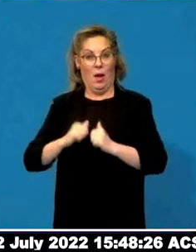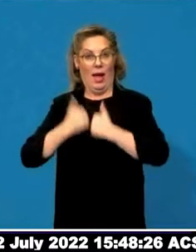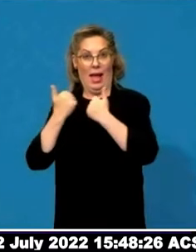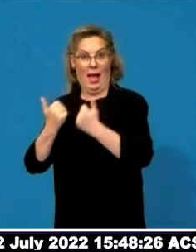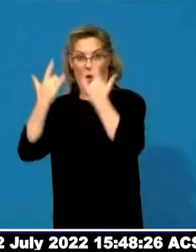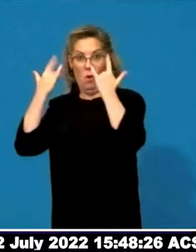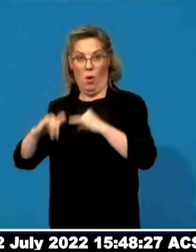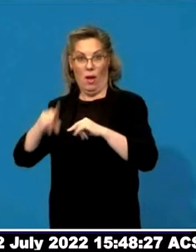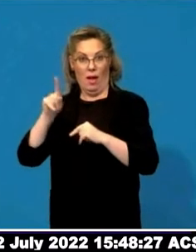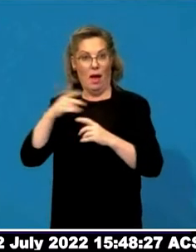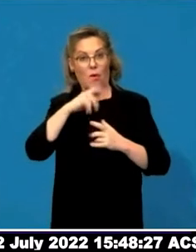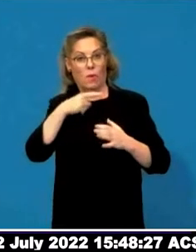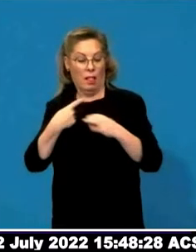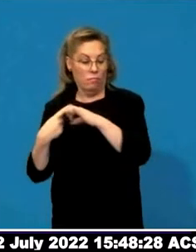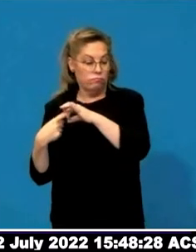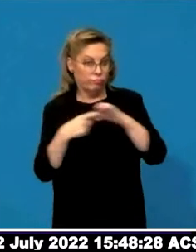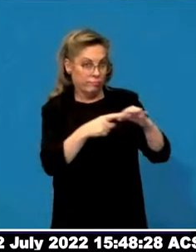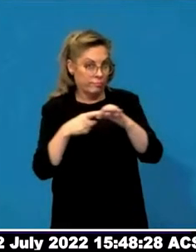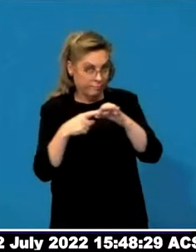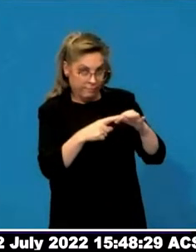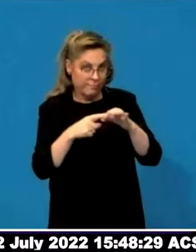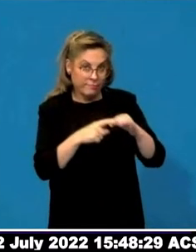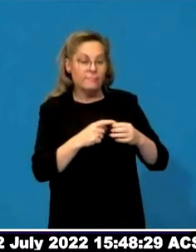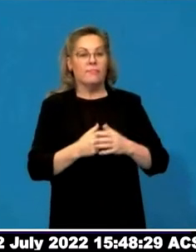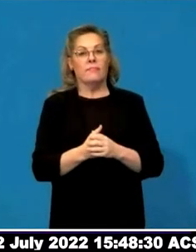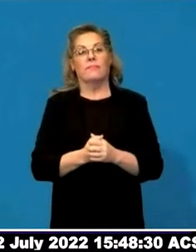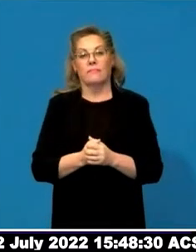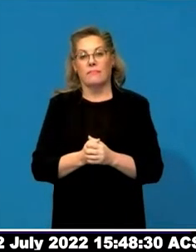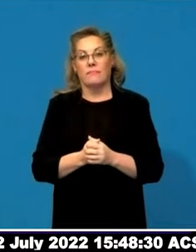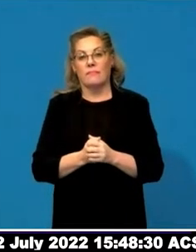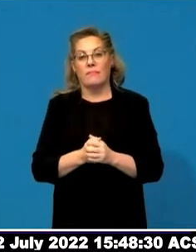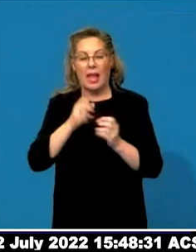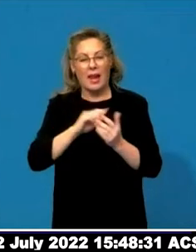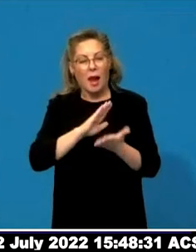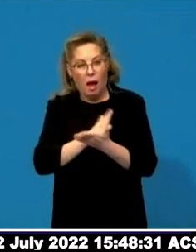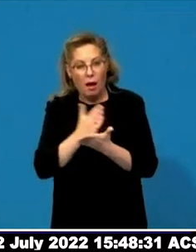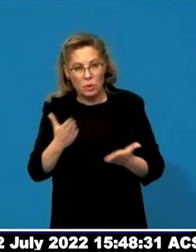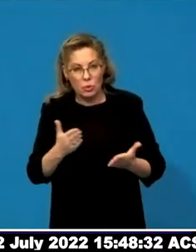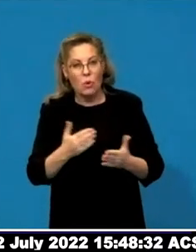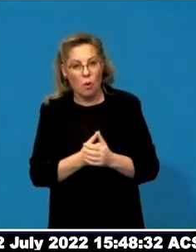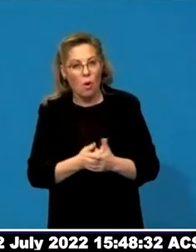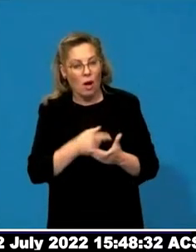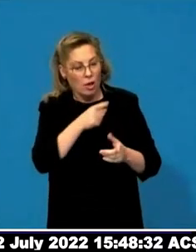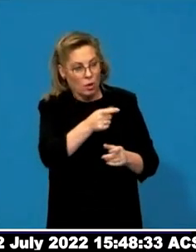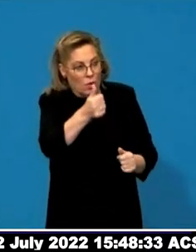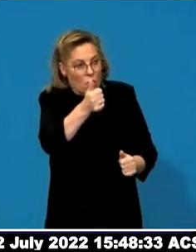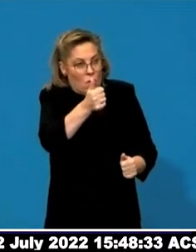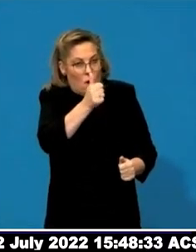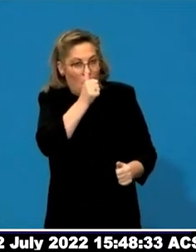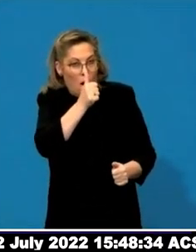to ask you some questions. And I'm sure it's been explained, but just to be absolutely sure,